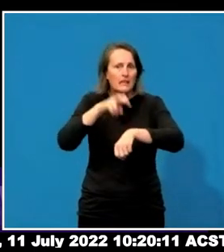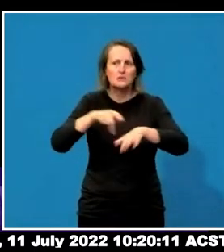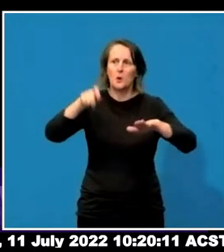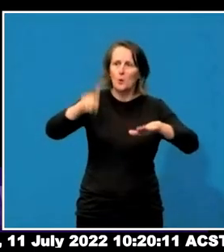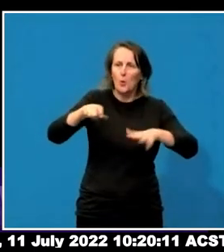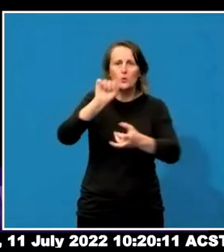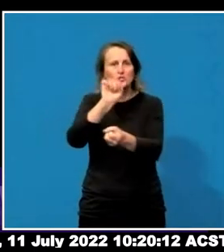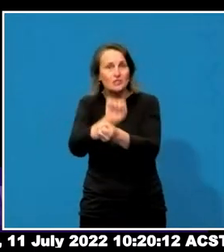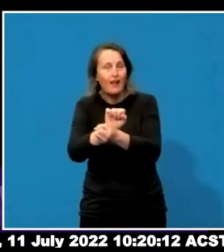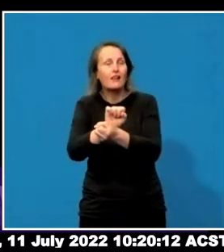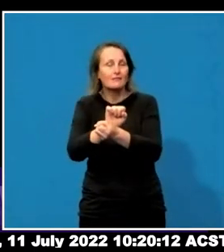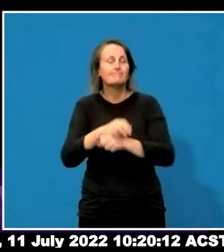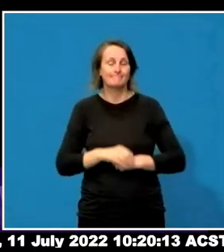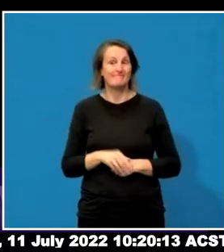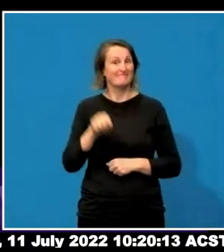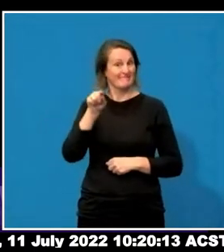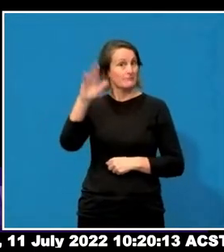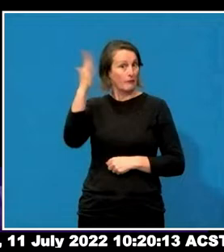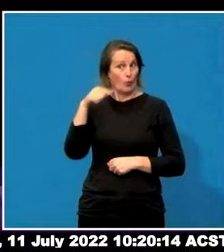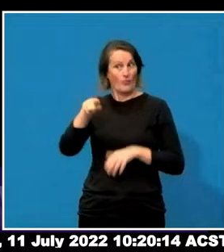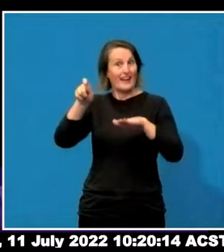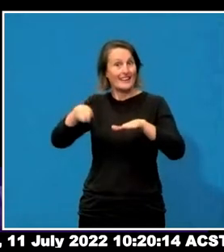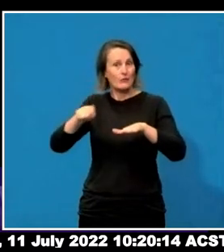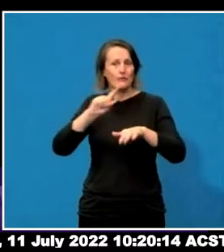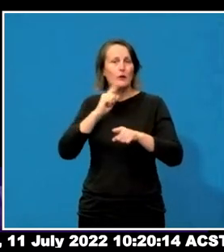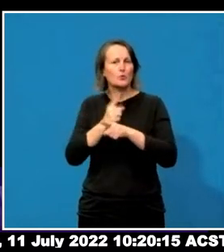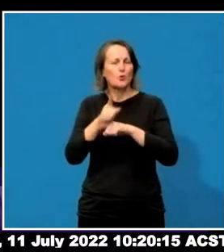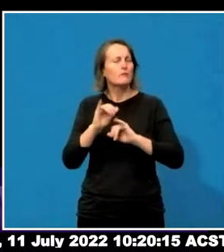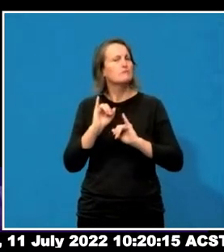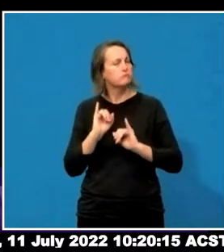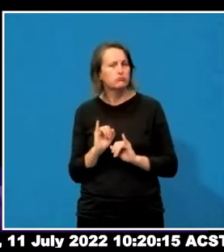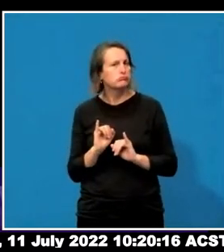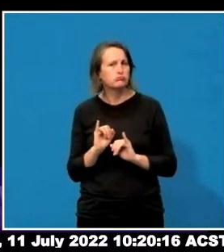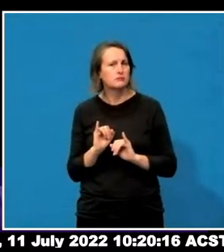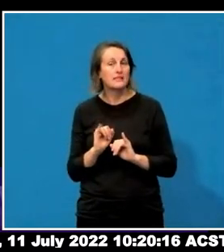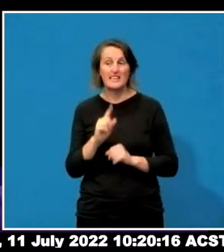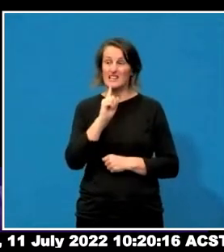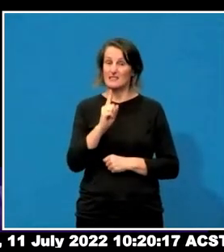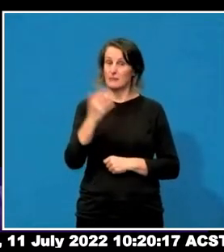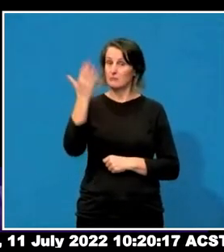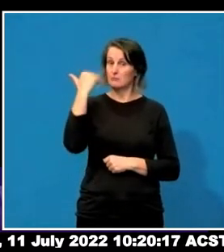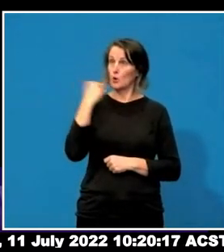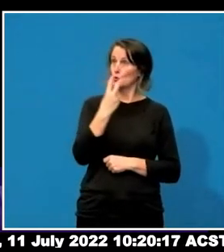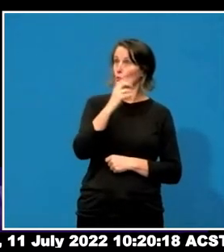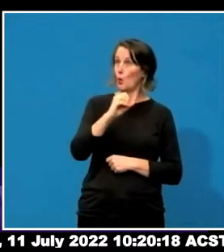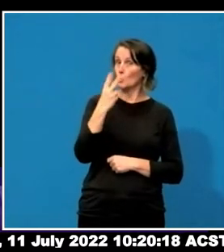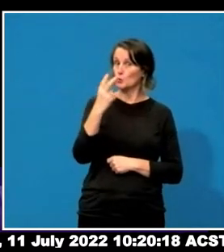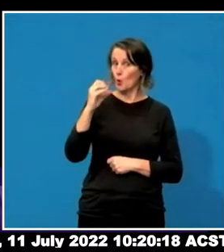The evidence of that hearing recorded the shameful statistic that in 2020, 29 per cent